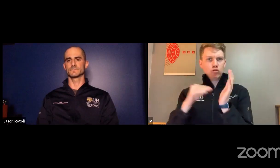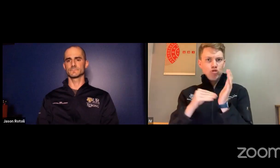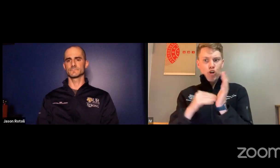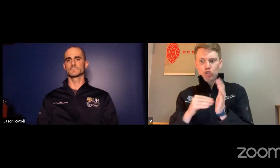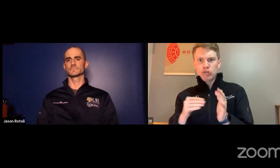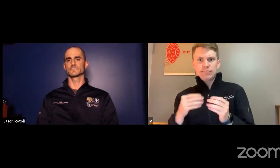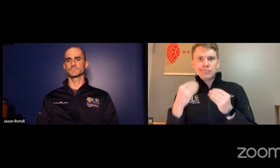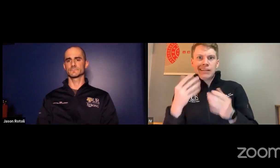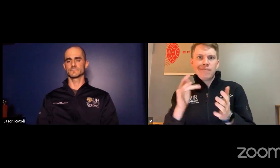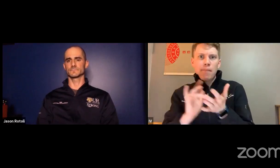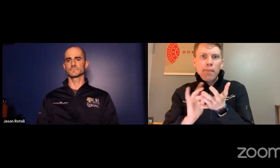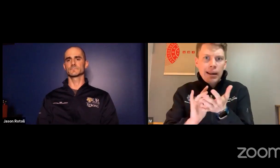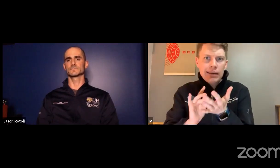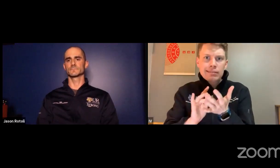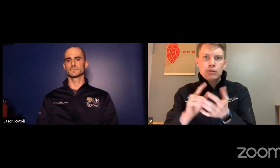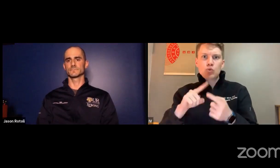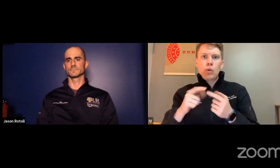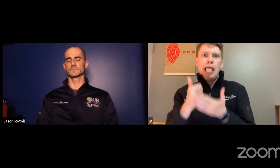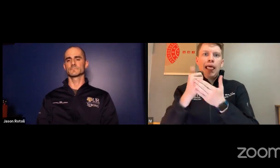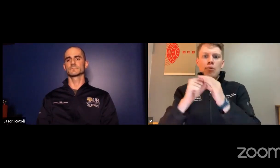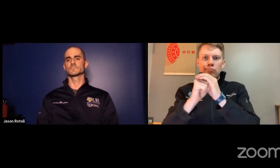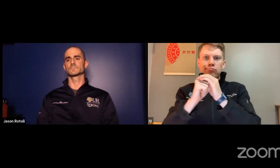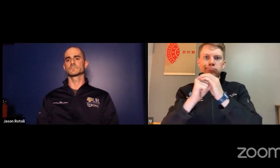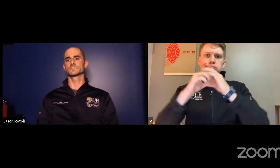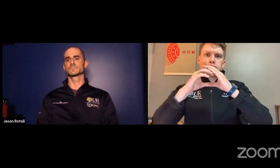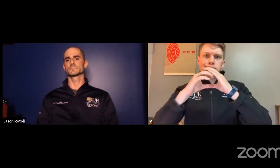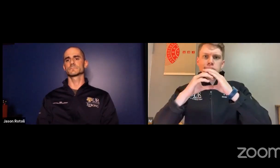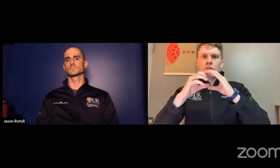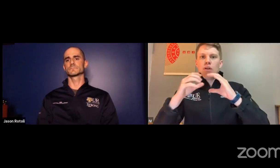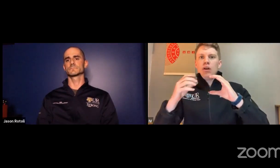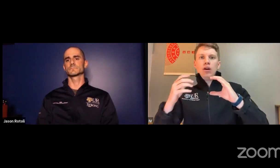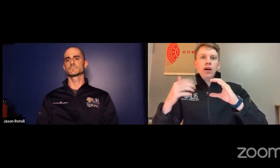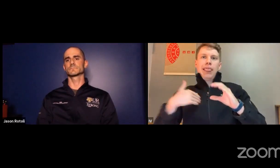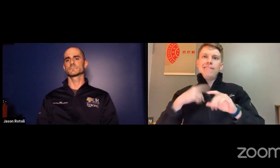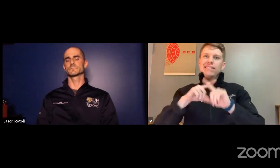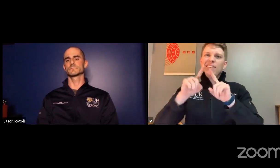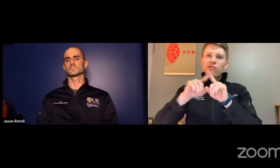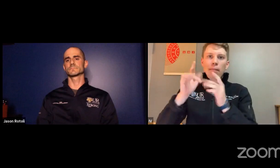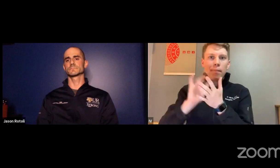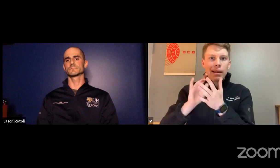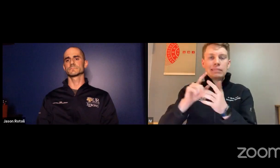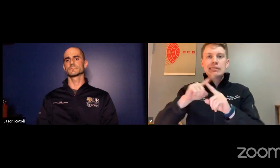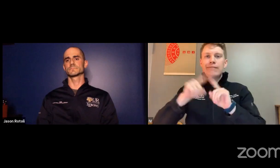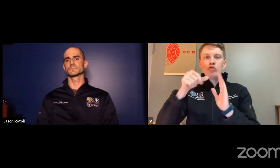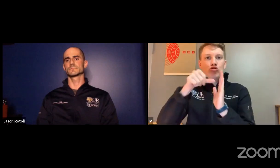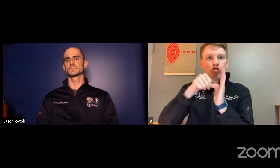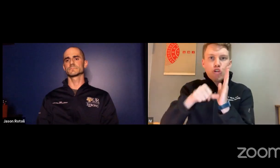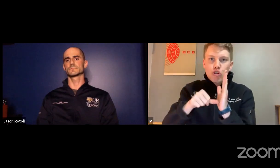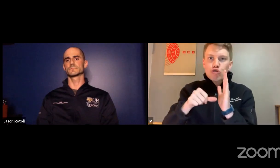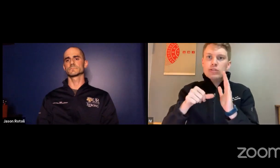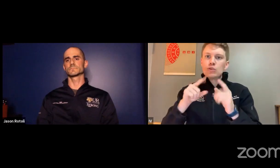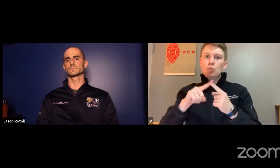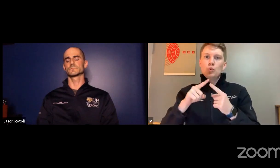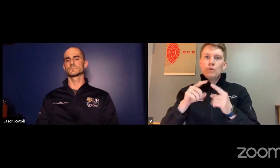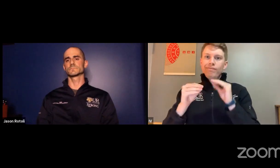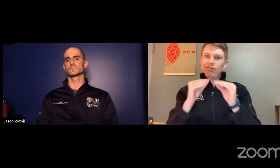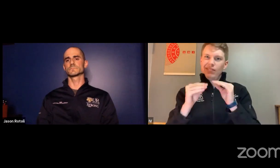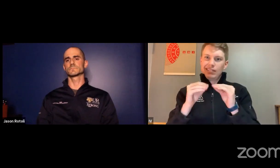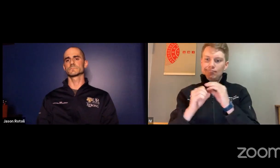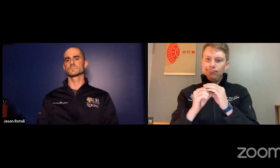arm or speech. If you're having all four, the T stands for time, meaning that the time is so important to get